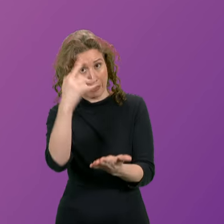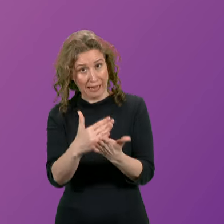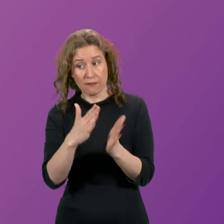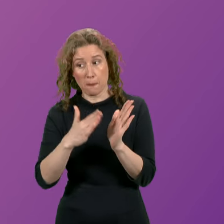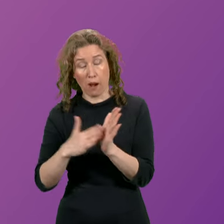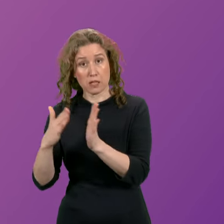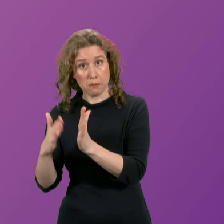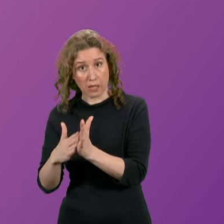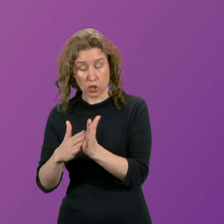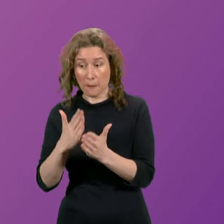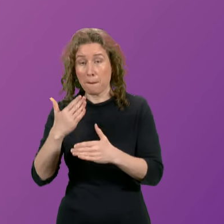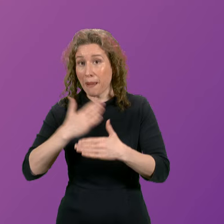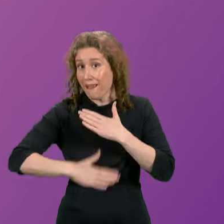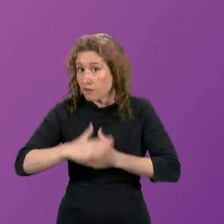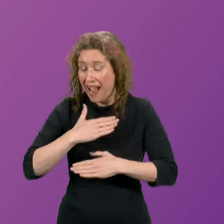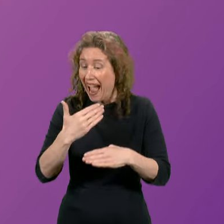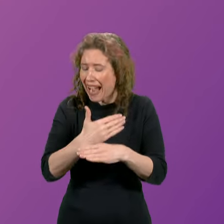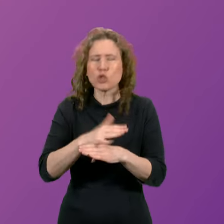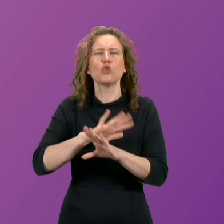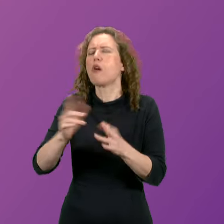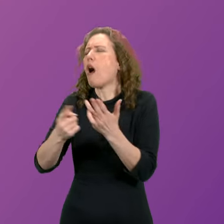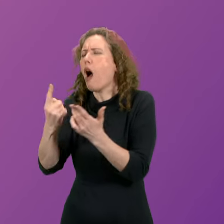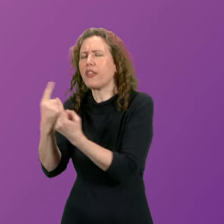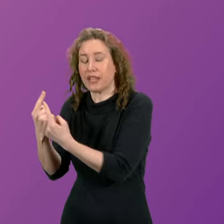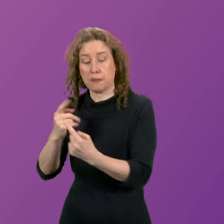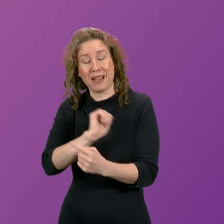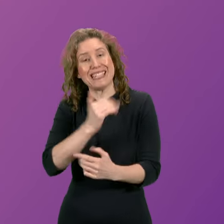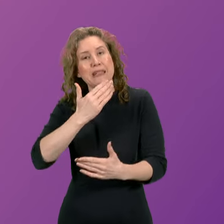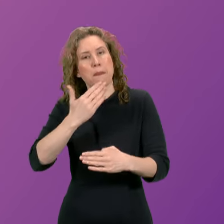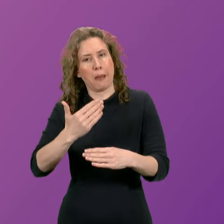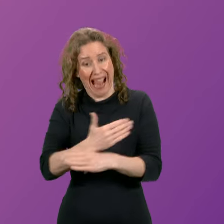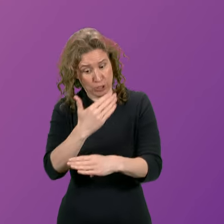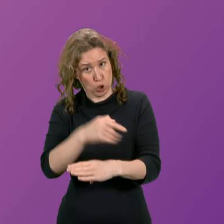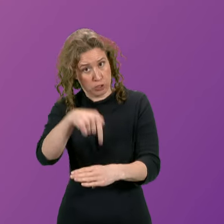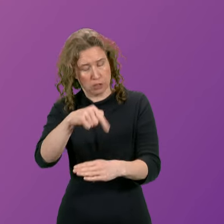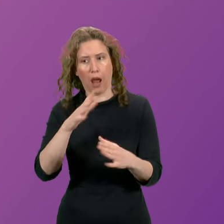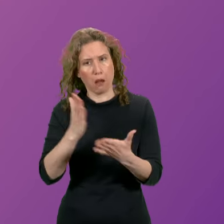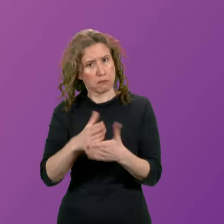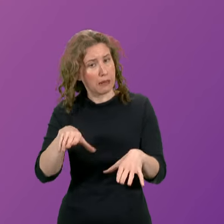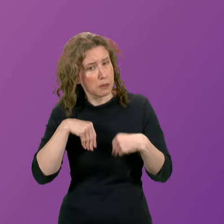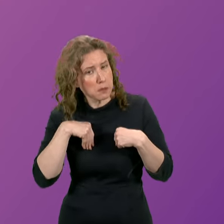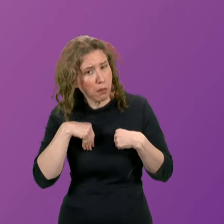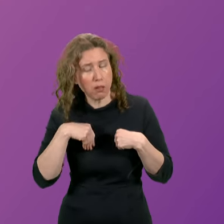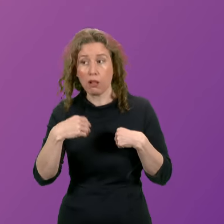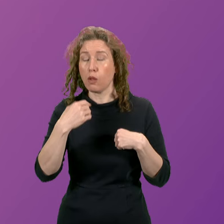Matheson’s actions—not the sanctions—were acceptable? Would they be acceptable for